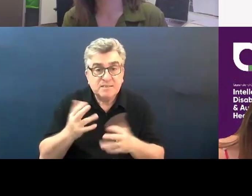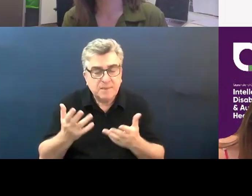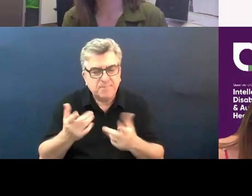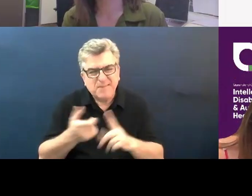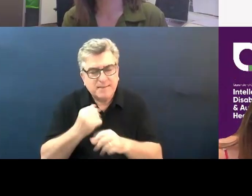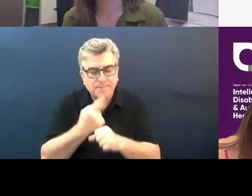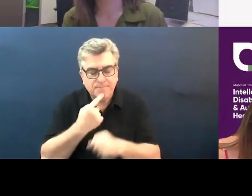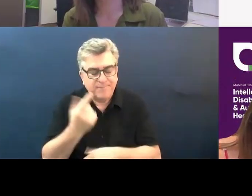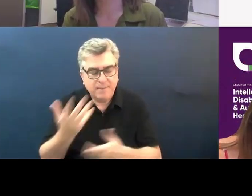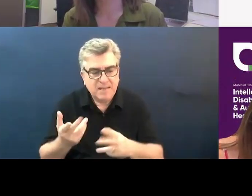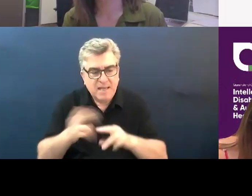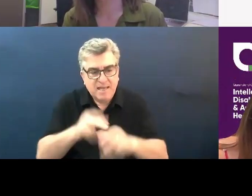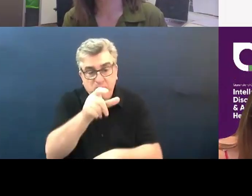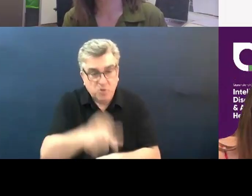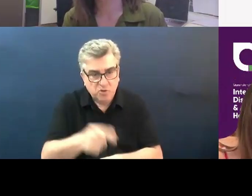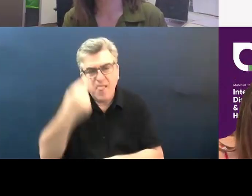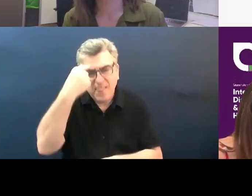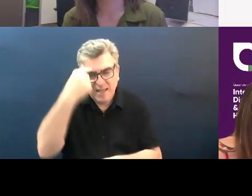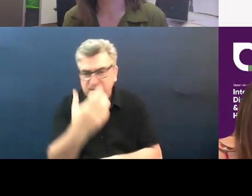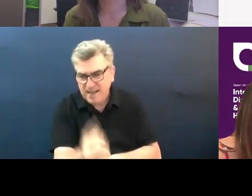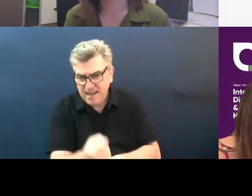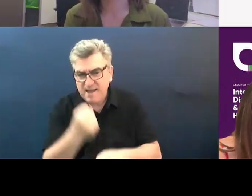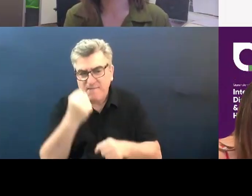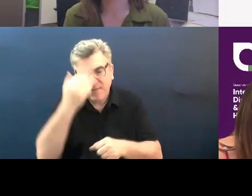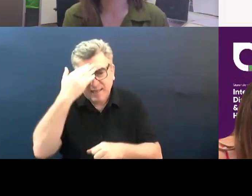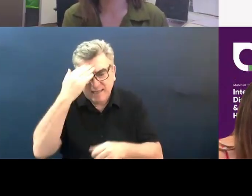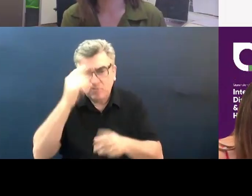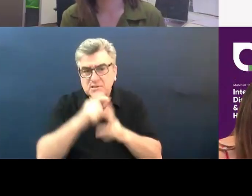someone might have an intellectual disability, some of the things we might think about was,